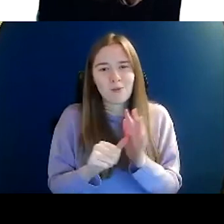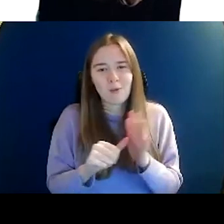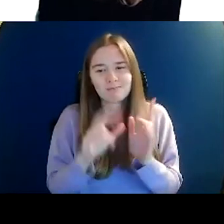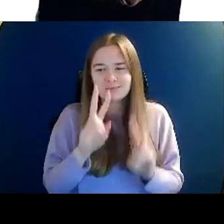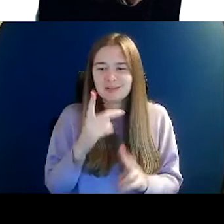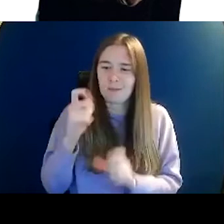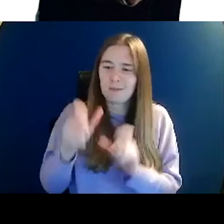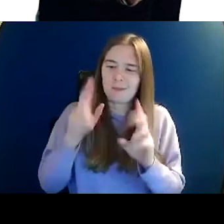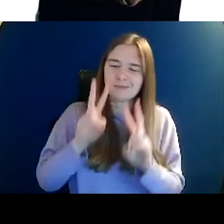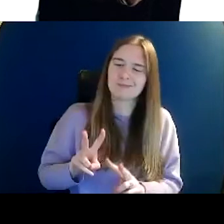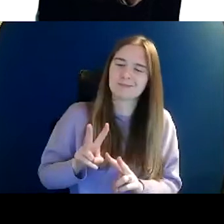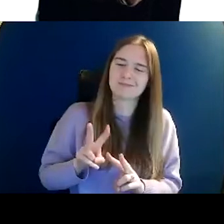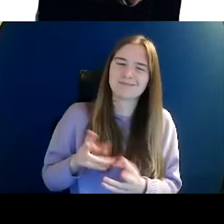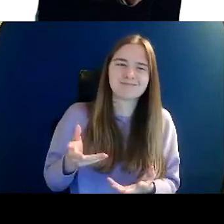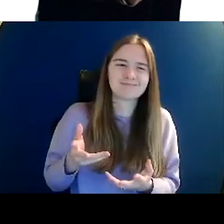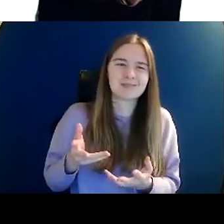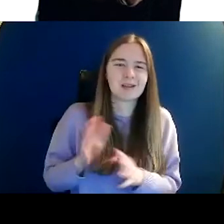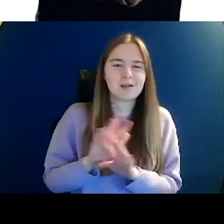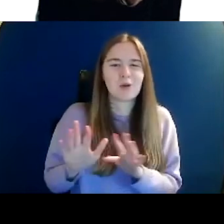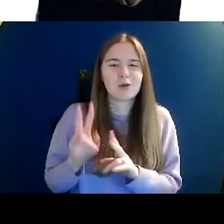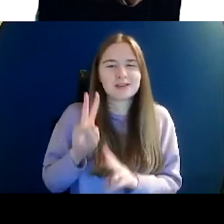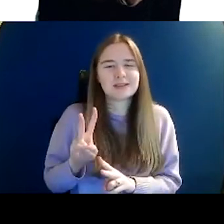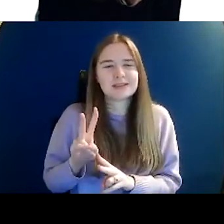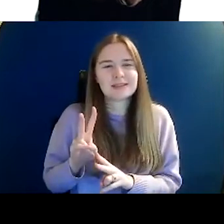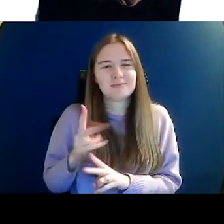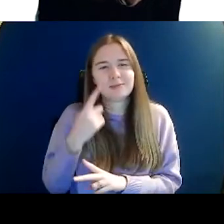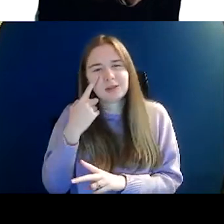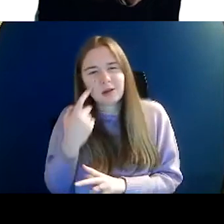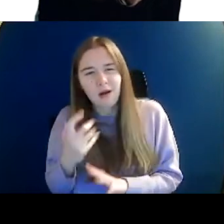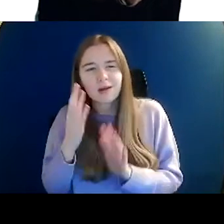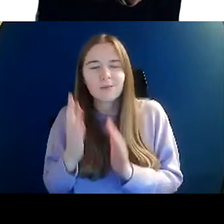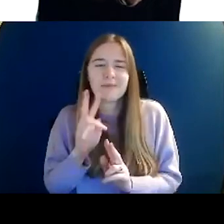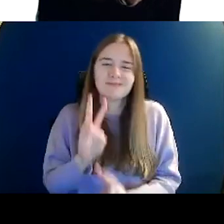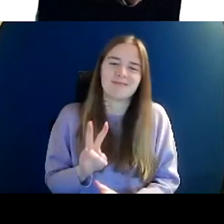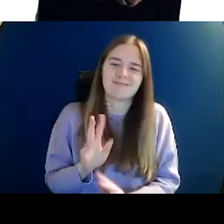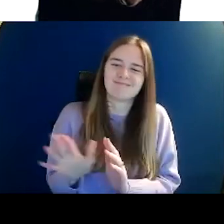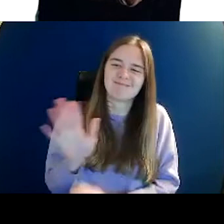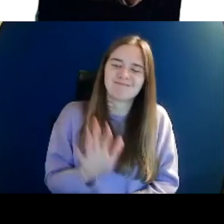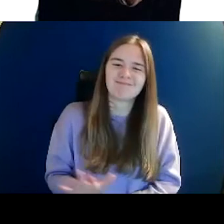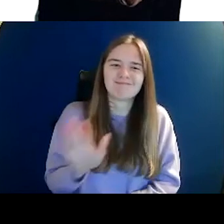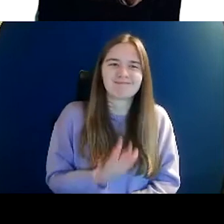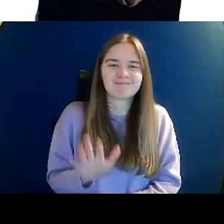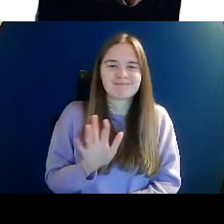and not necessarily always see immaturity, but they're always, it's always the view of, we have not lived enough experience